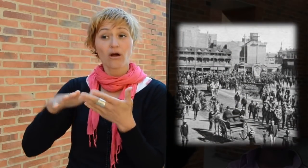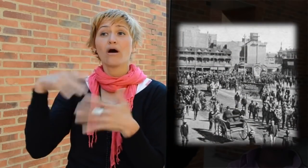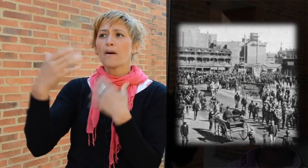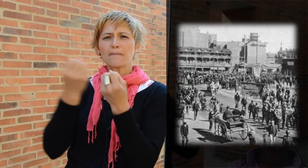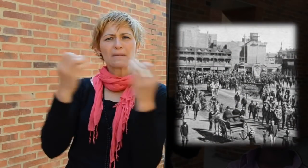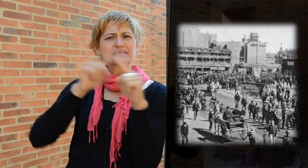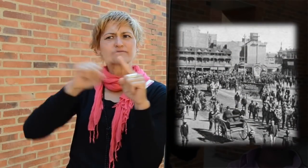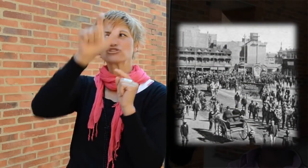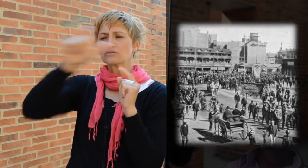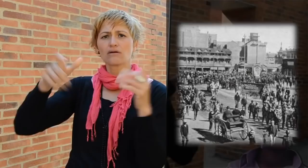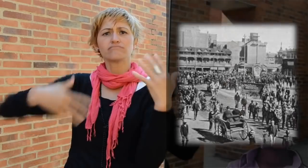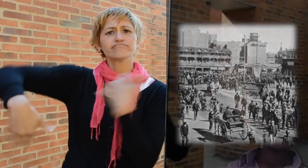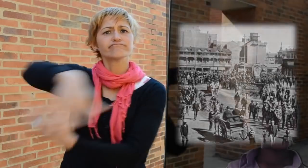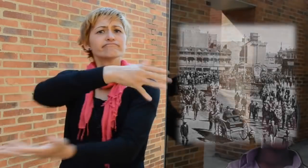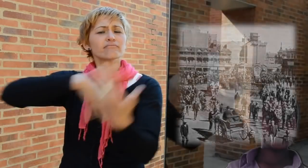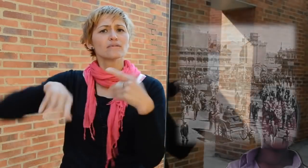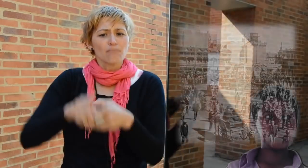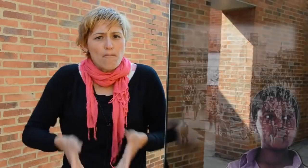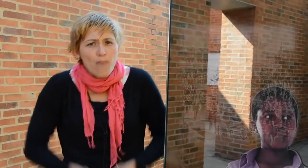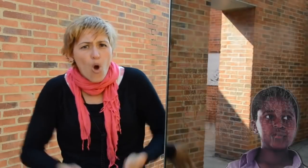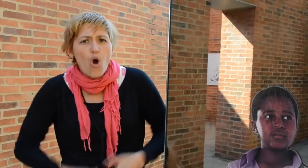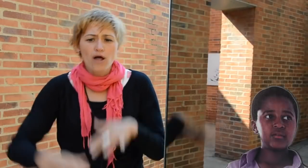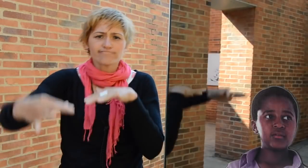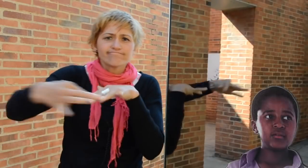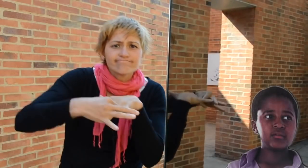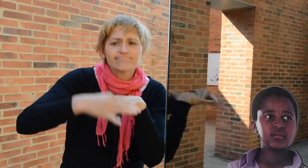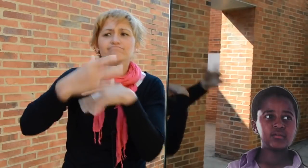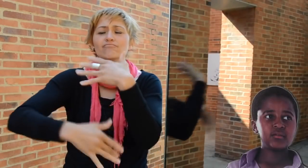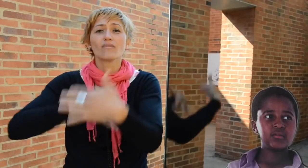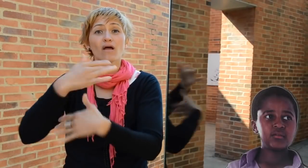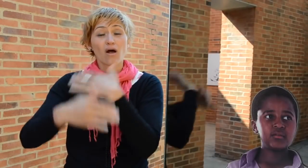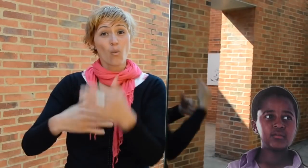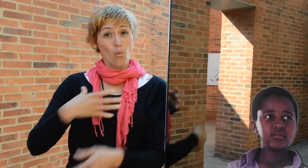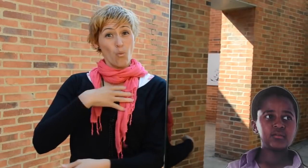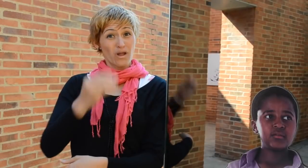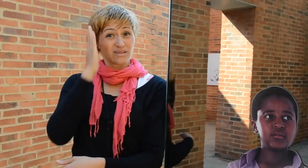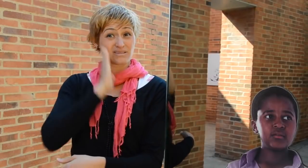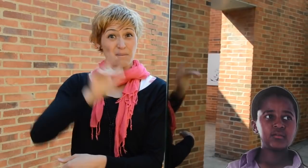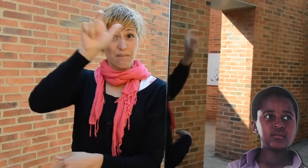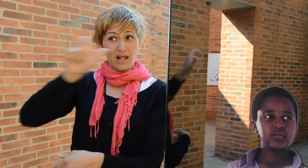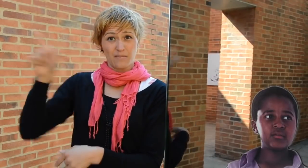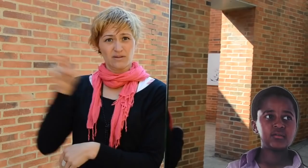Johannesburg. With the mecca blend of people here, many married and had children.